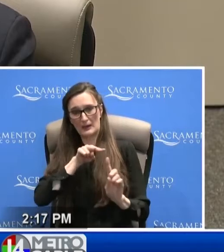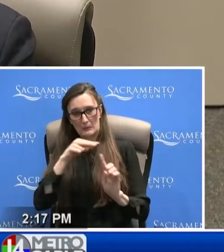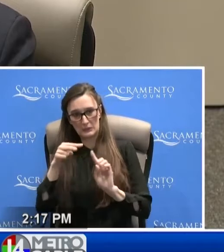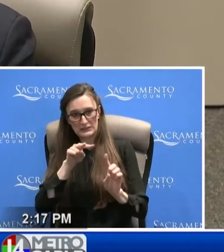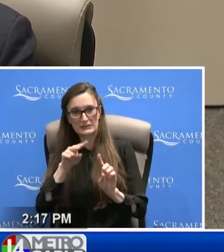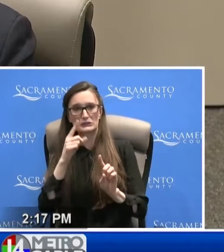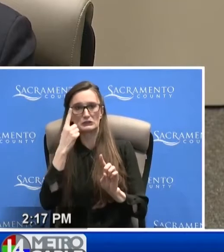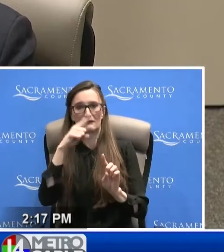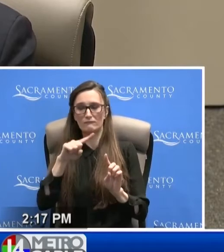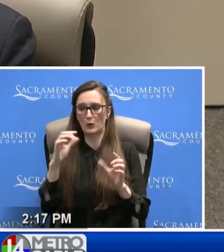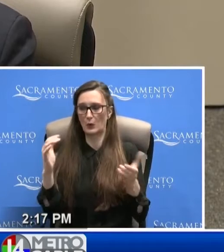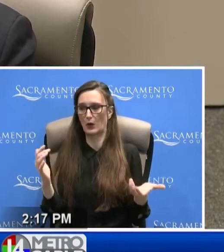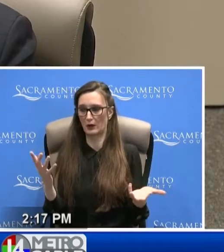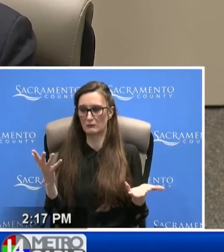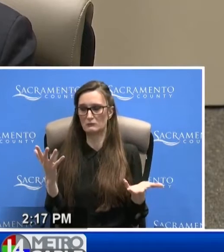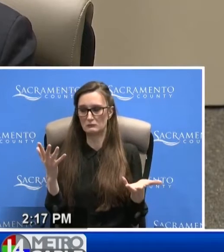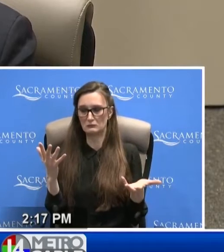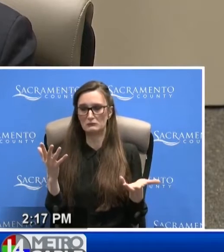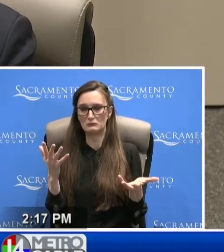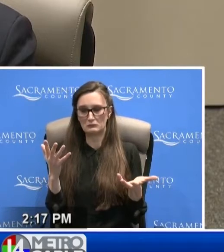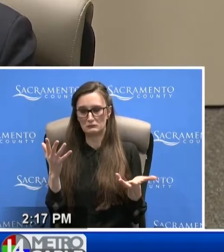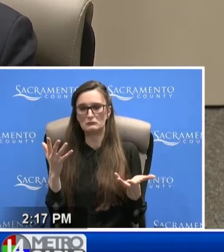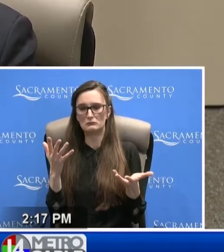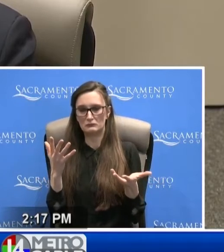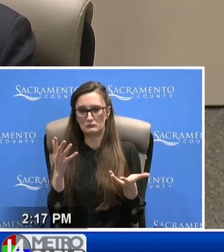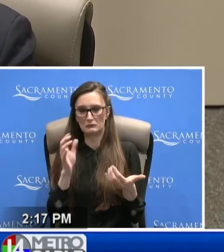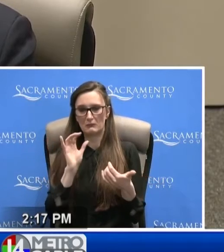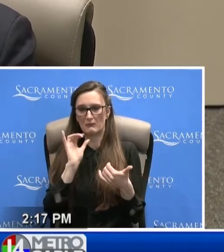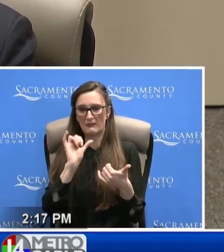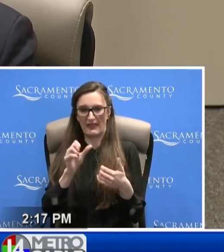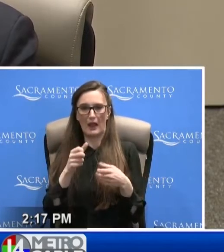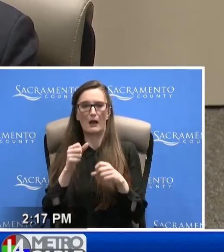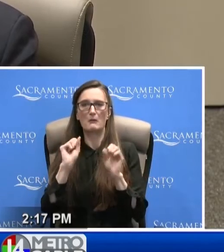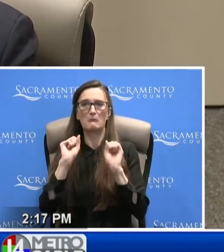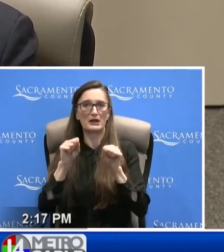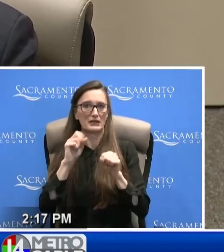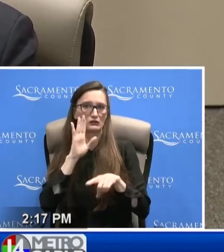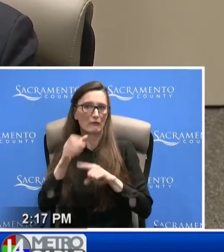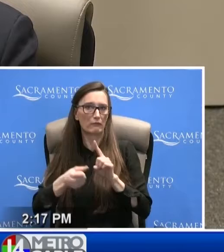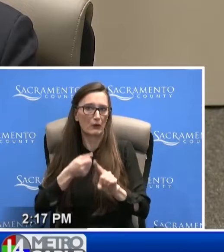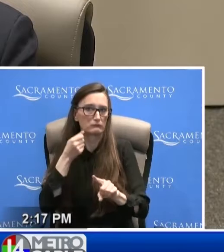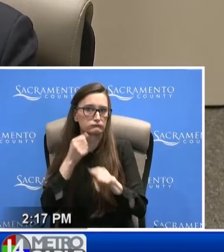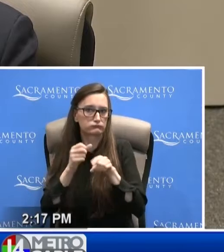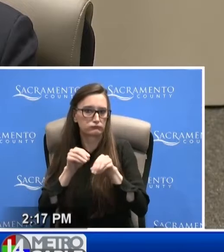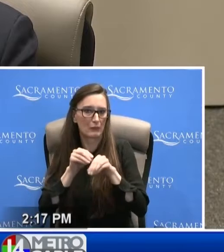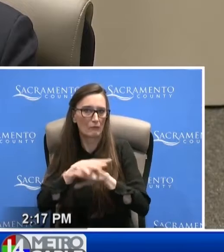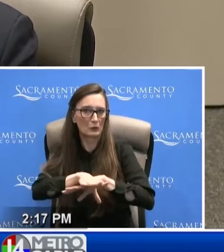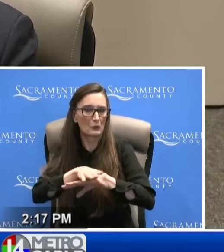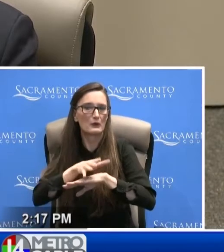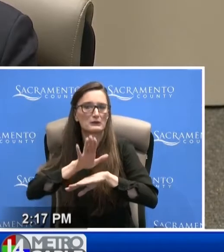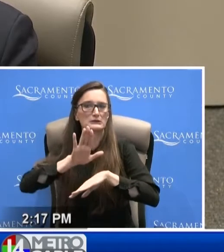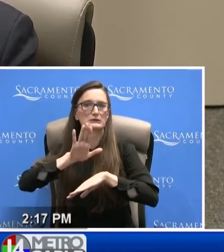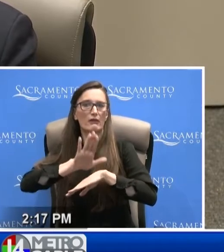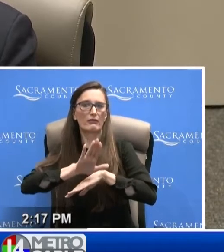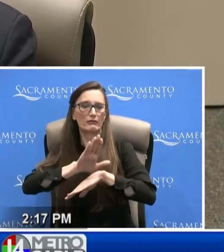area as impacting and having some influence and significance for their, uh, their needs.